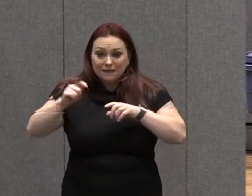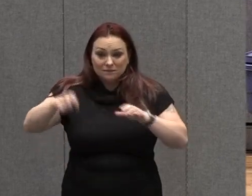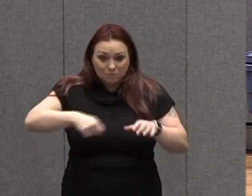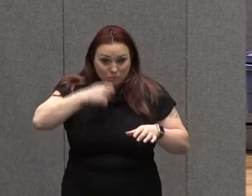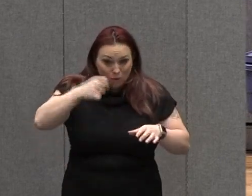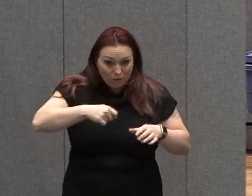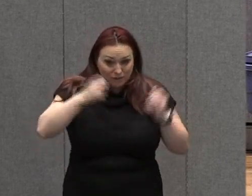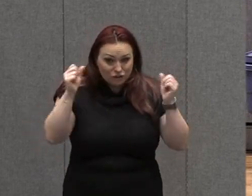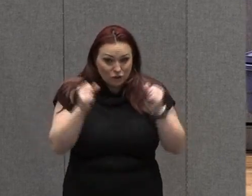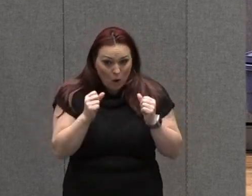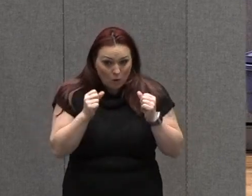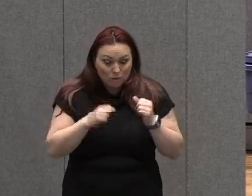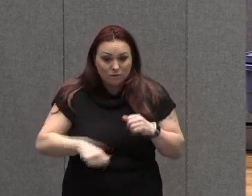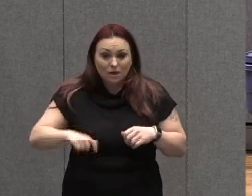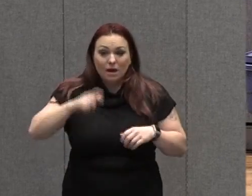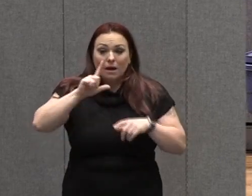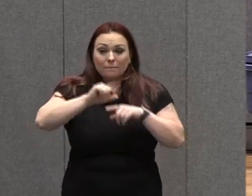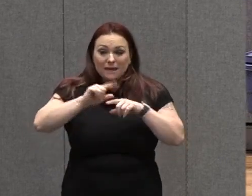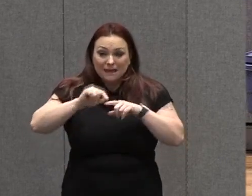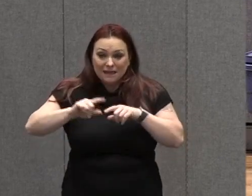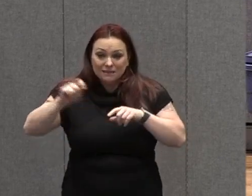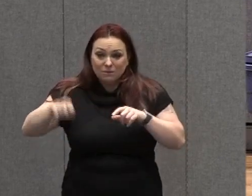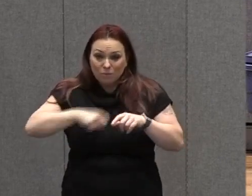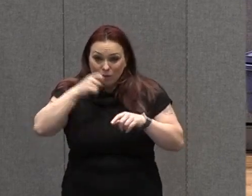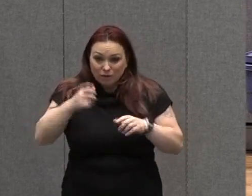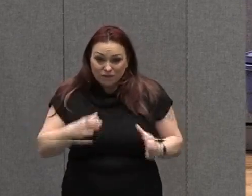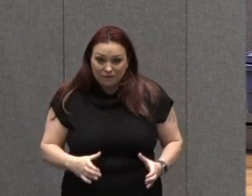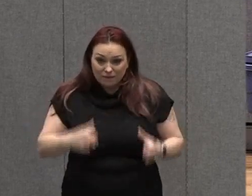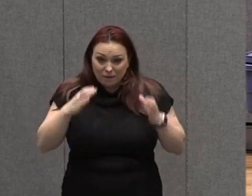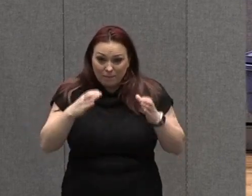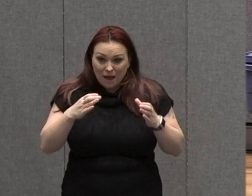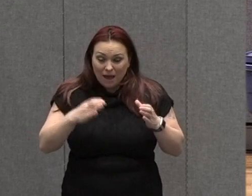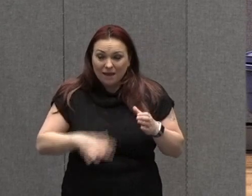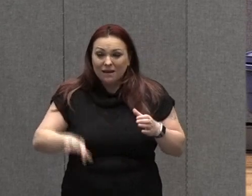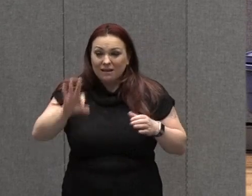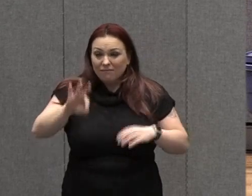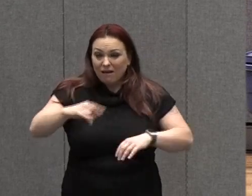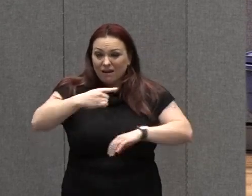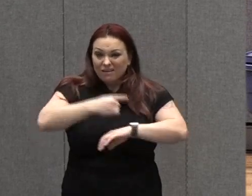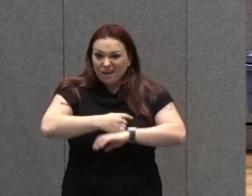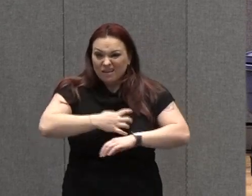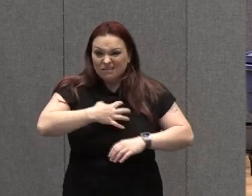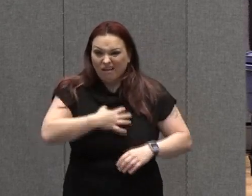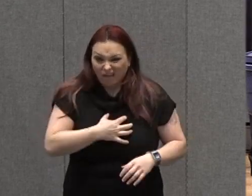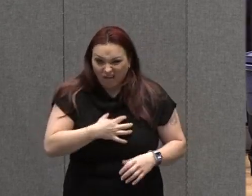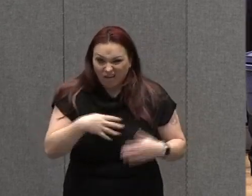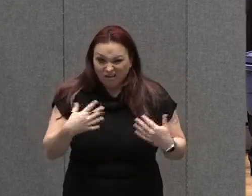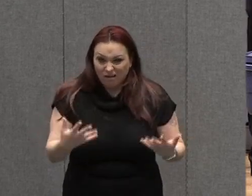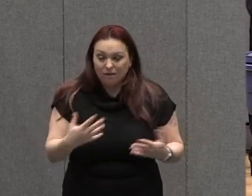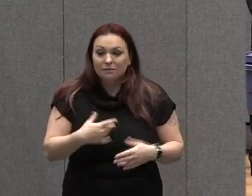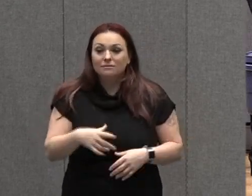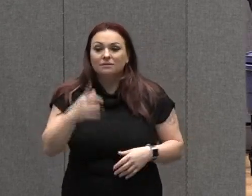pease porridge in the pot nine days old. Good and now let's do it on tati's and ta's.